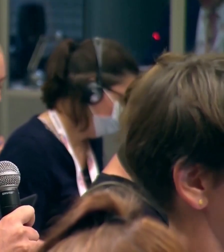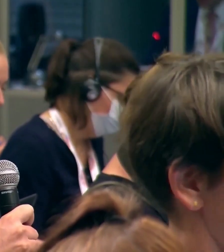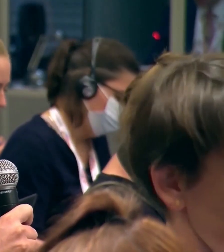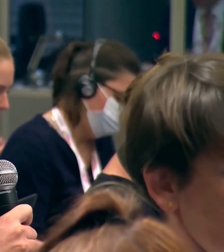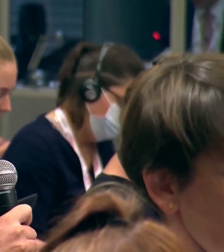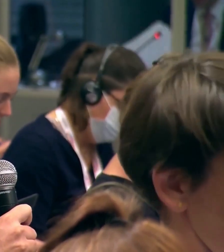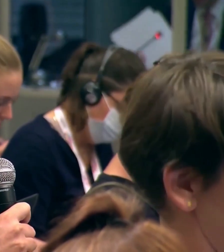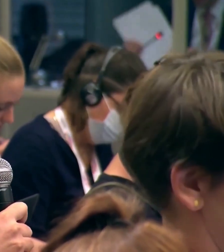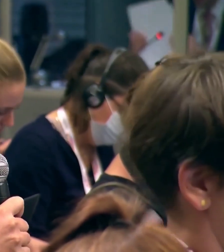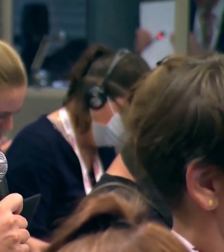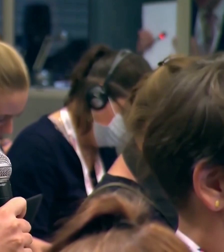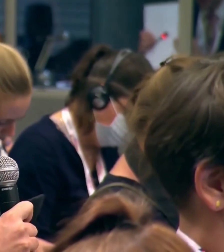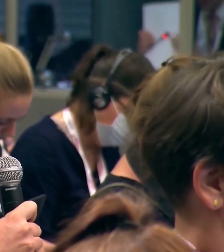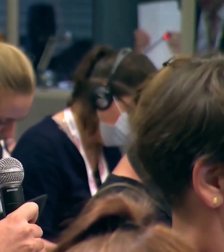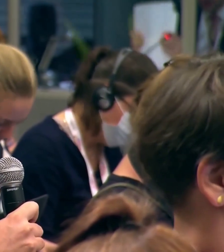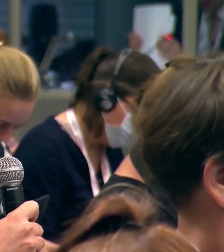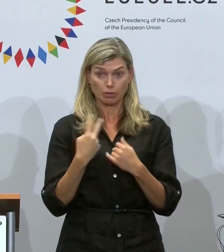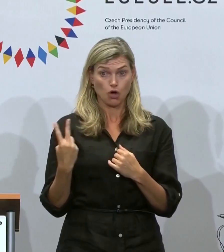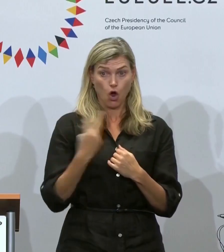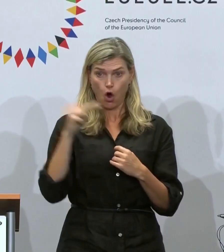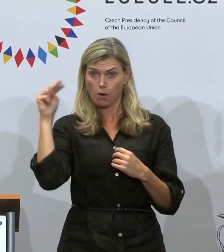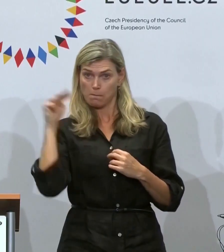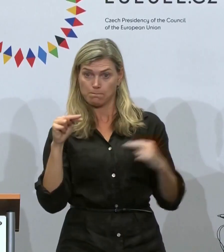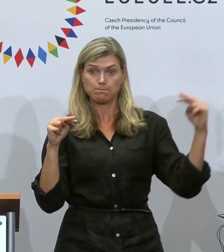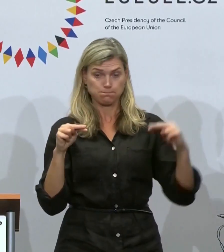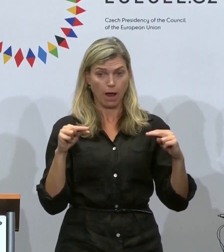Foreign Ministers in Prague, that “common ground” has been achieved.